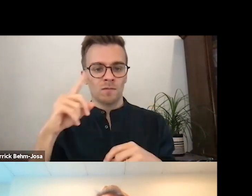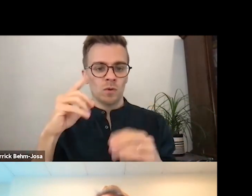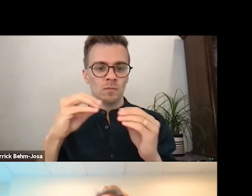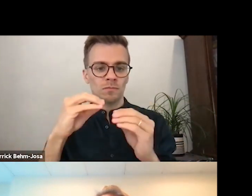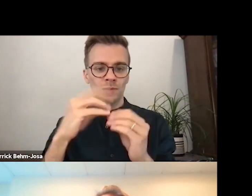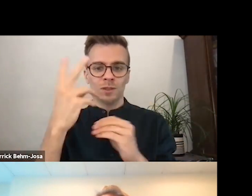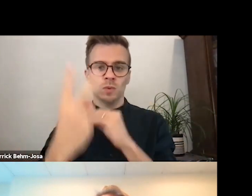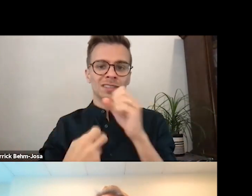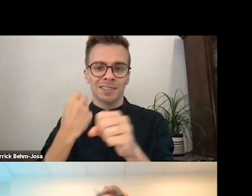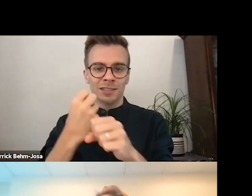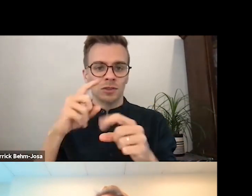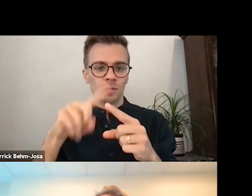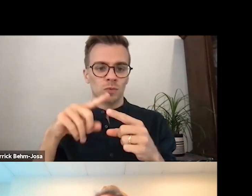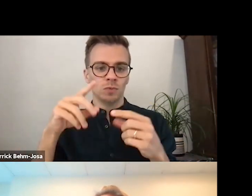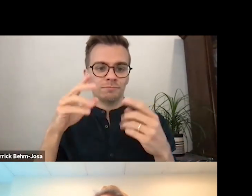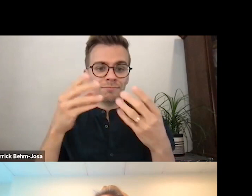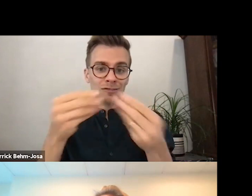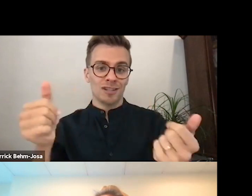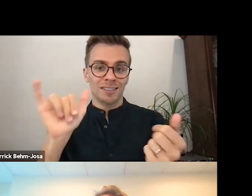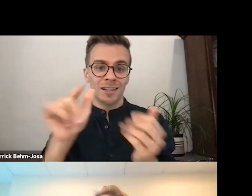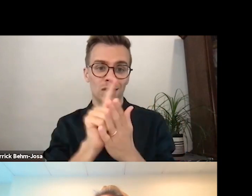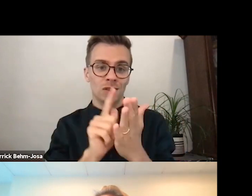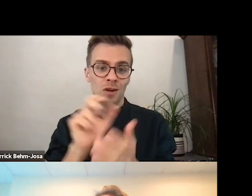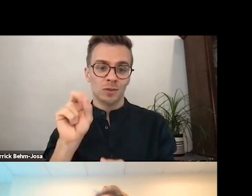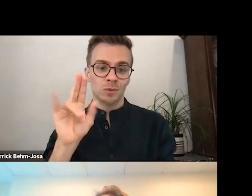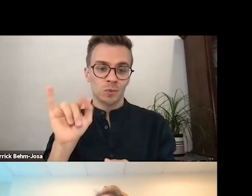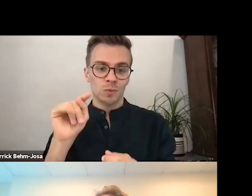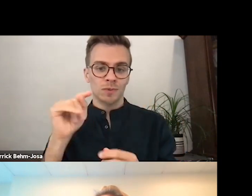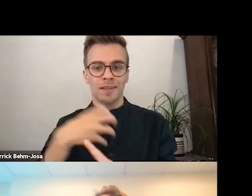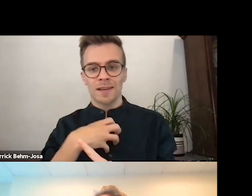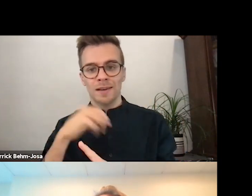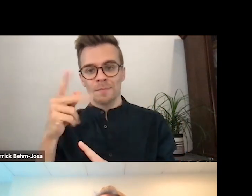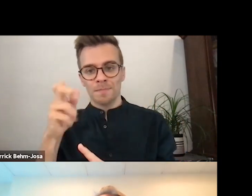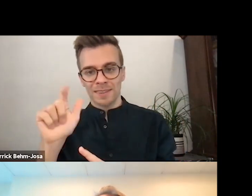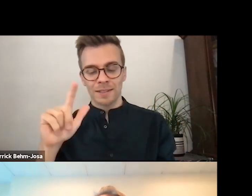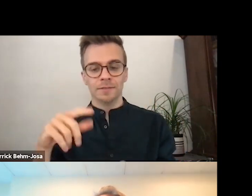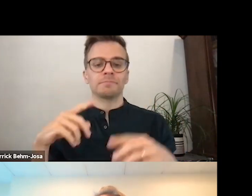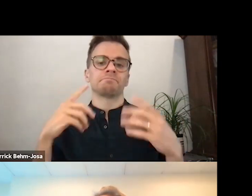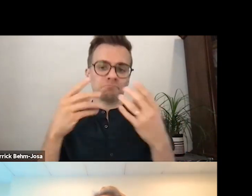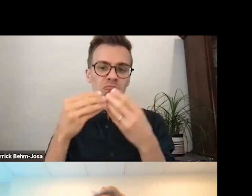So, the project was put on hold for more than 2 years to resolve these particular lawsuits